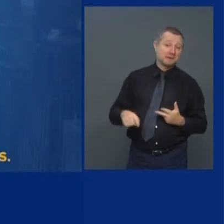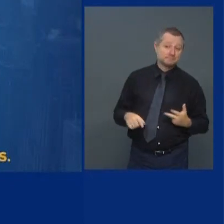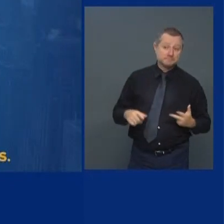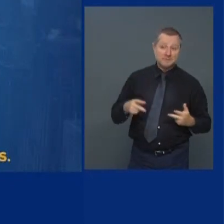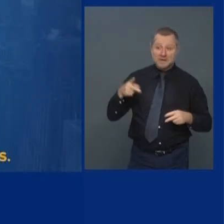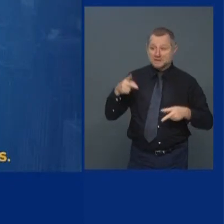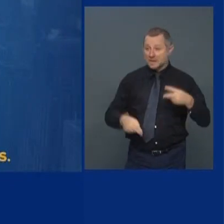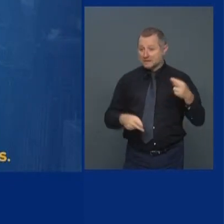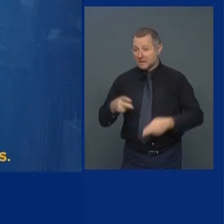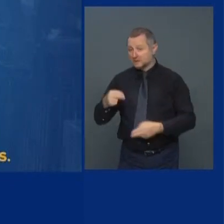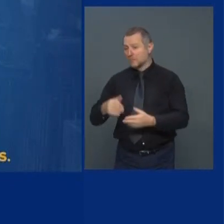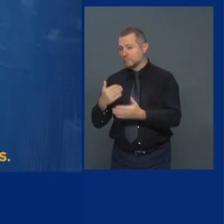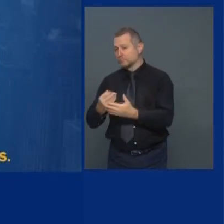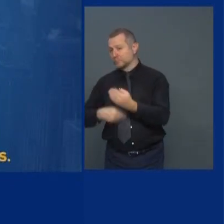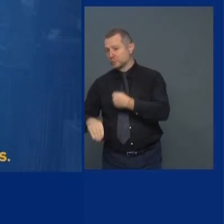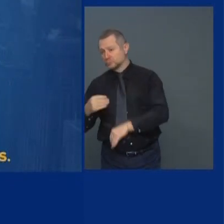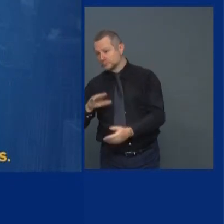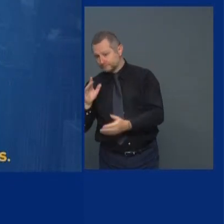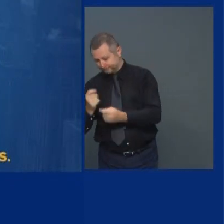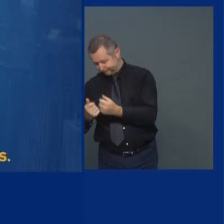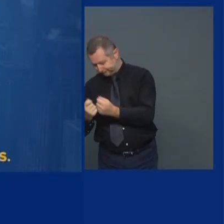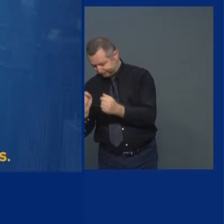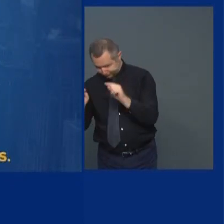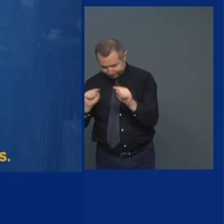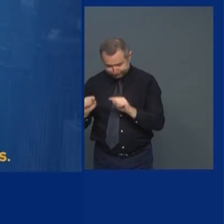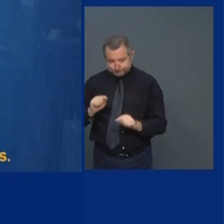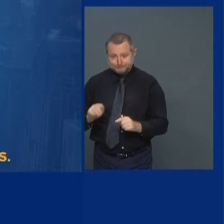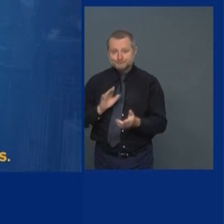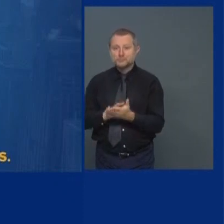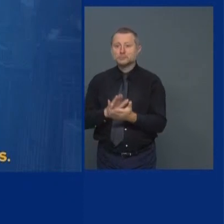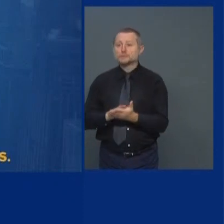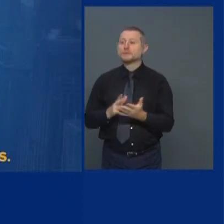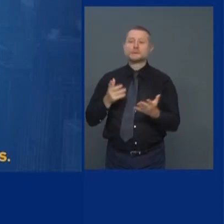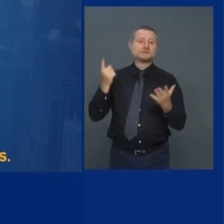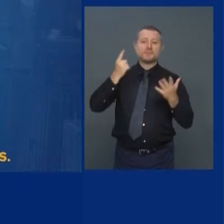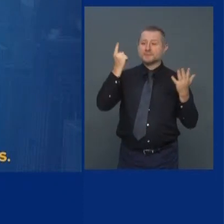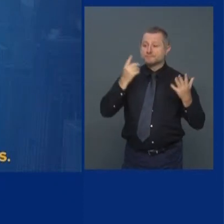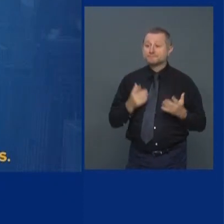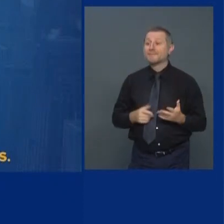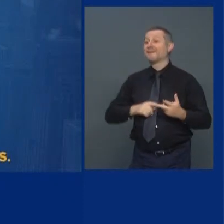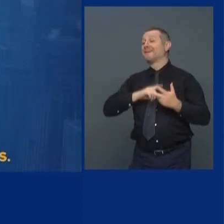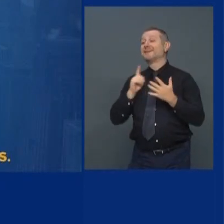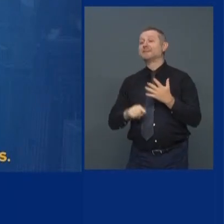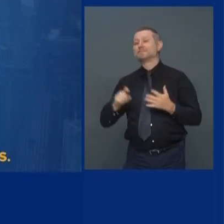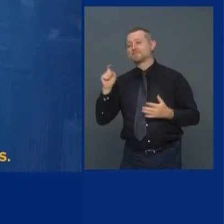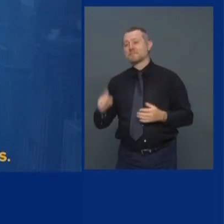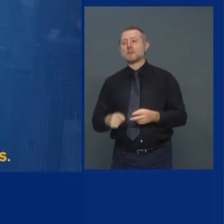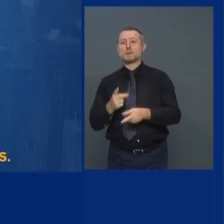NUMBER ONE.